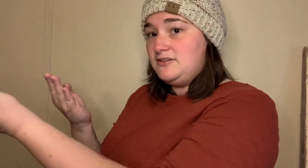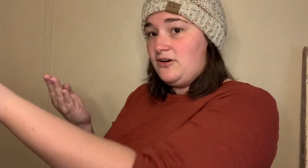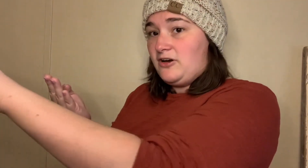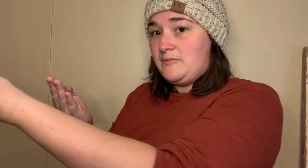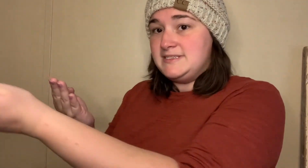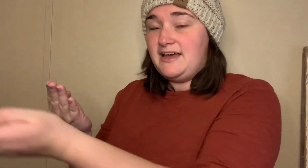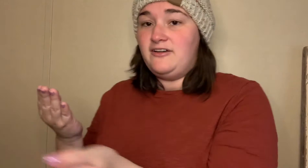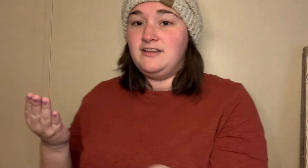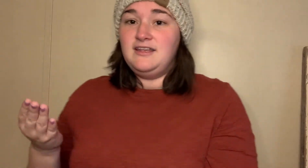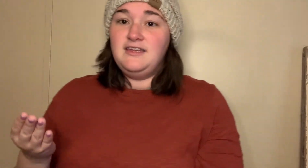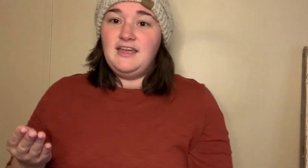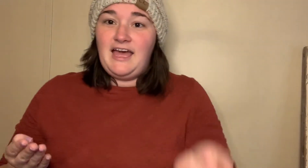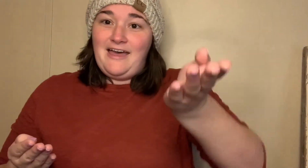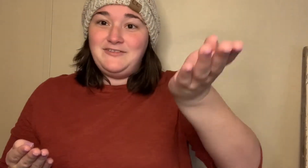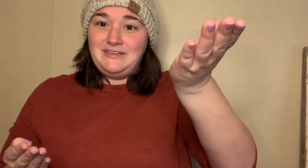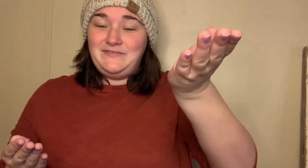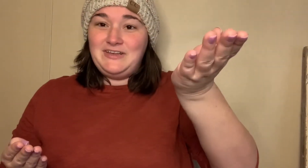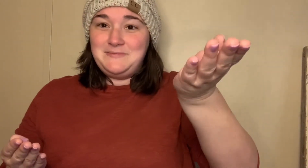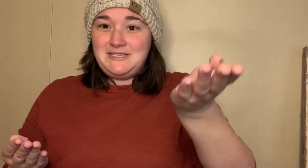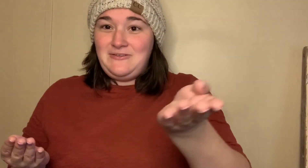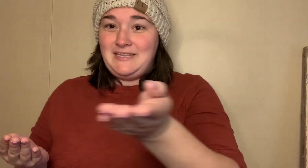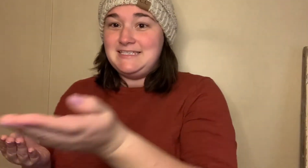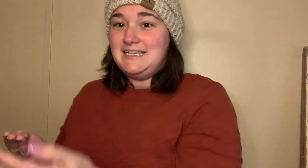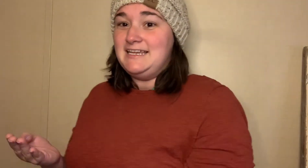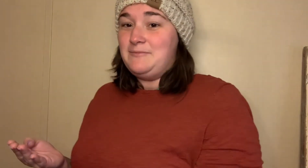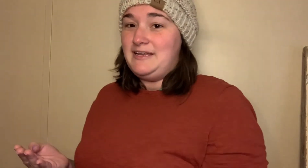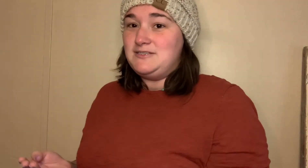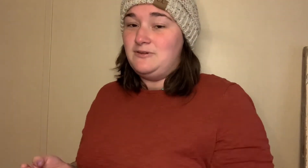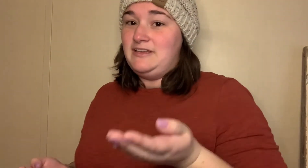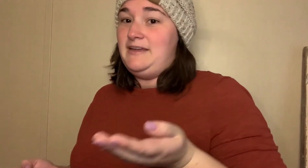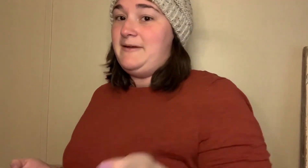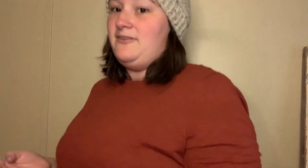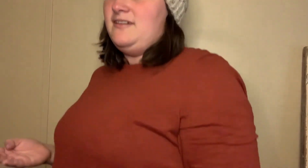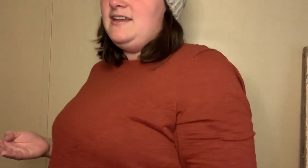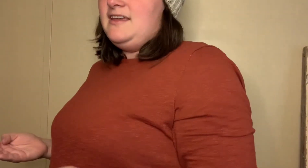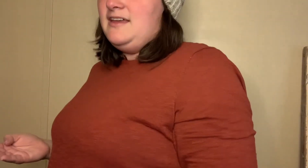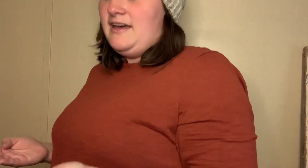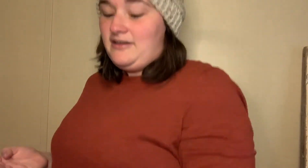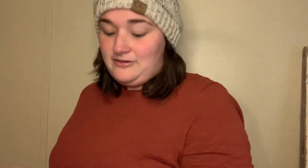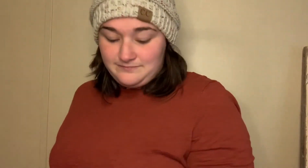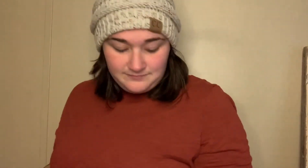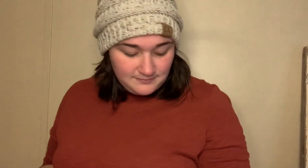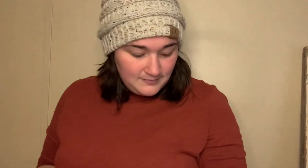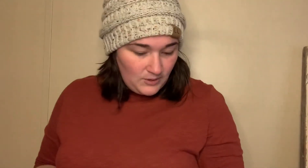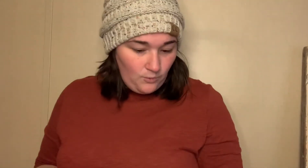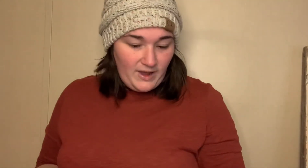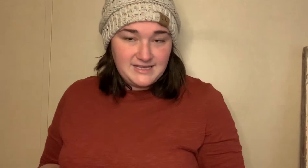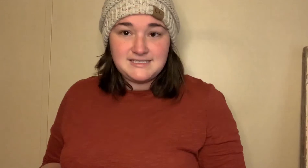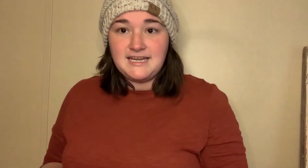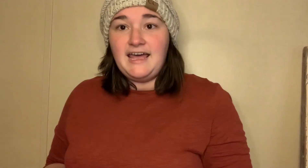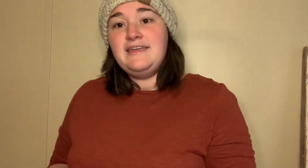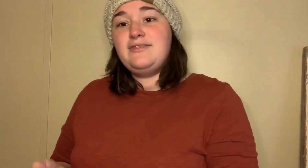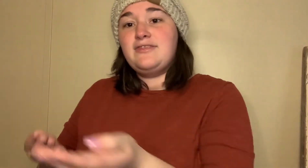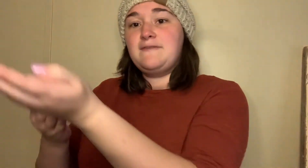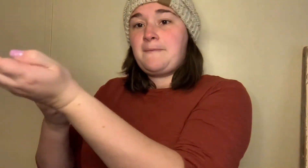arms out i have to lift it up so you can see it but it's really about um waist height and